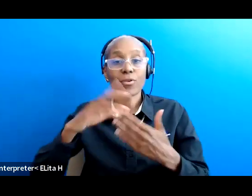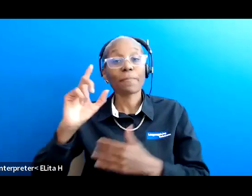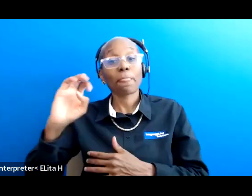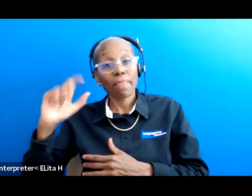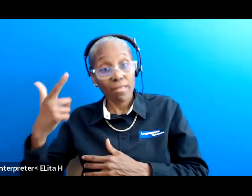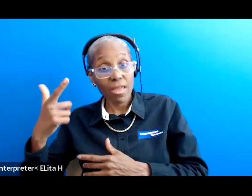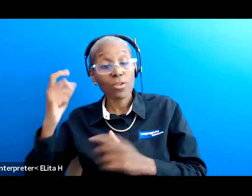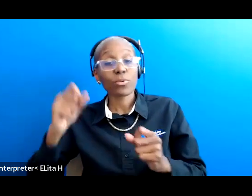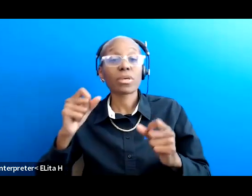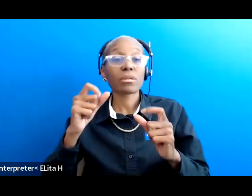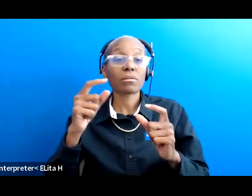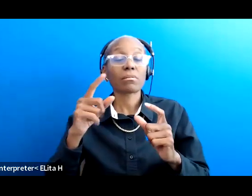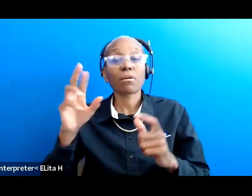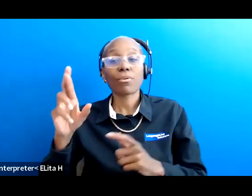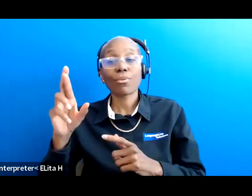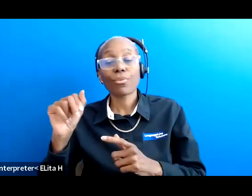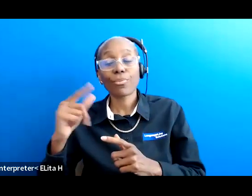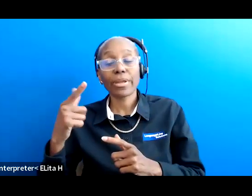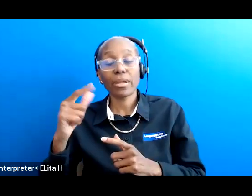a day doing range of motion to those lower extremities.